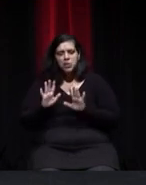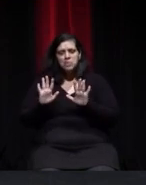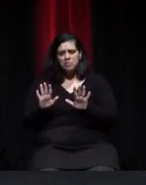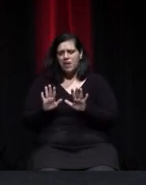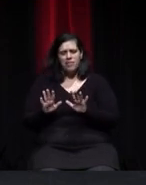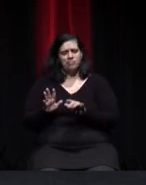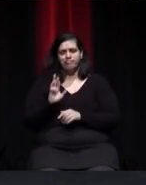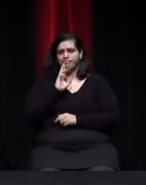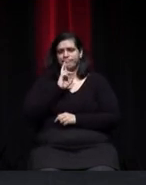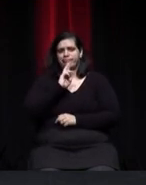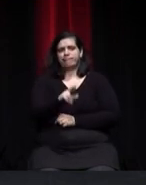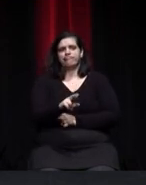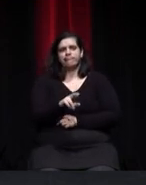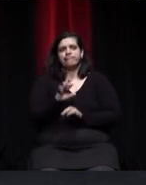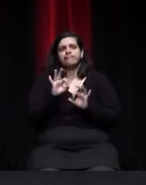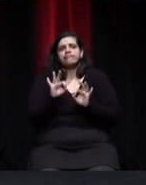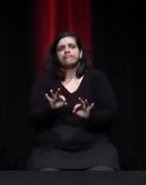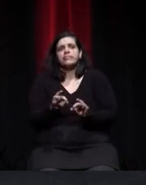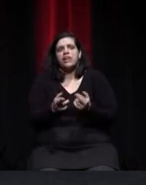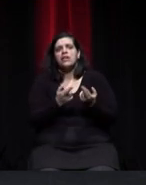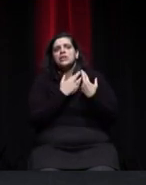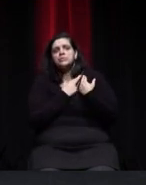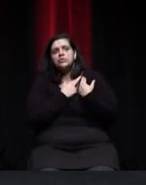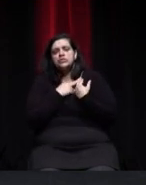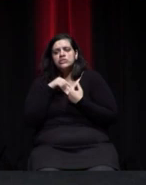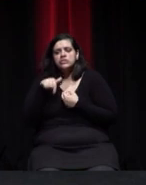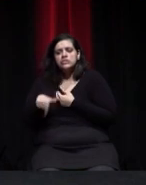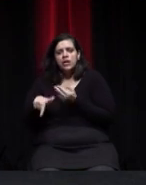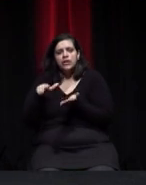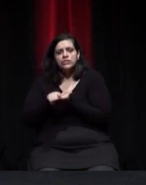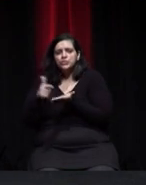of answering what the role of the press is, for the press itself